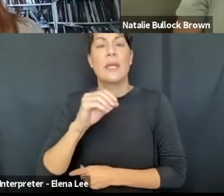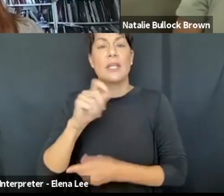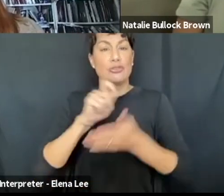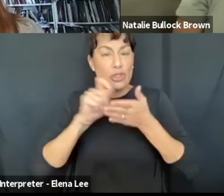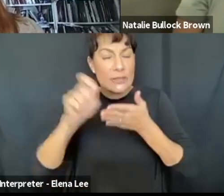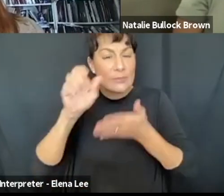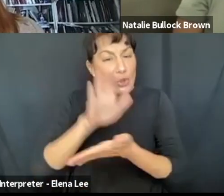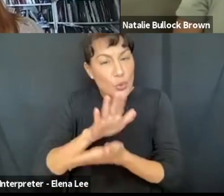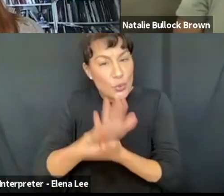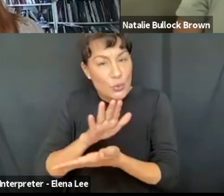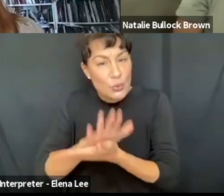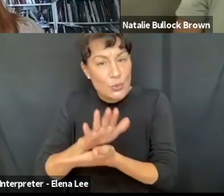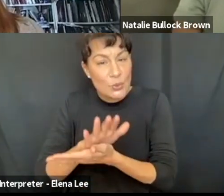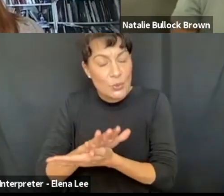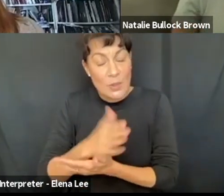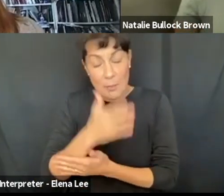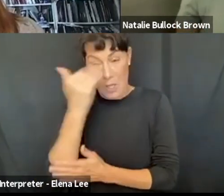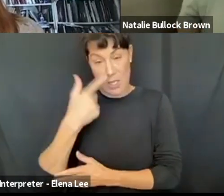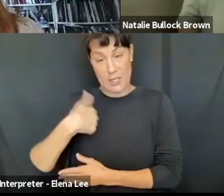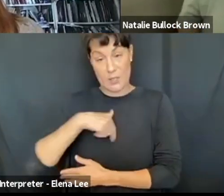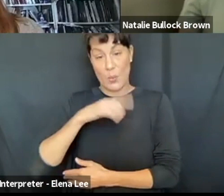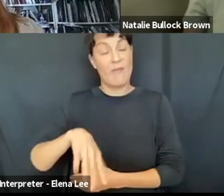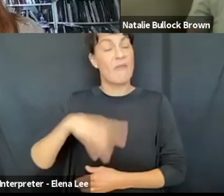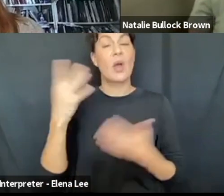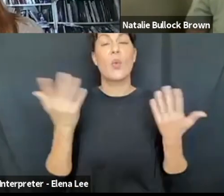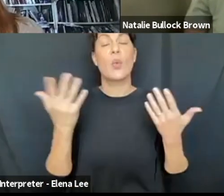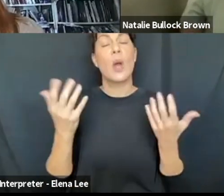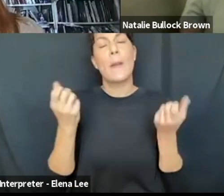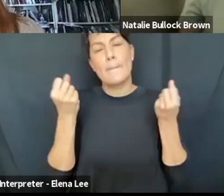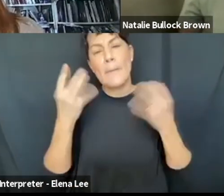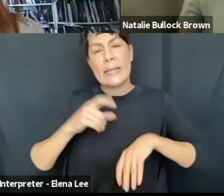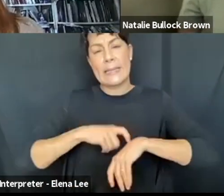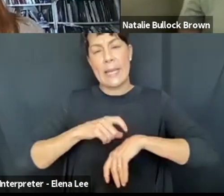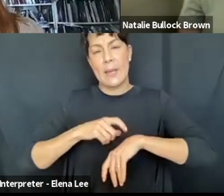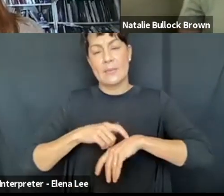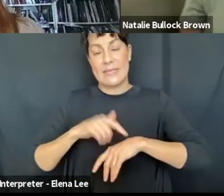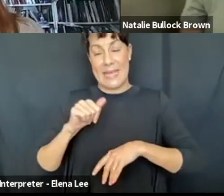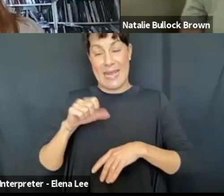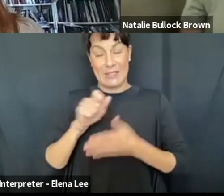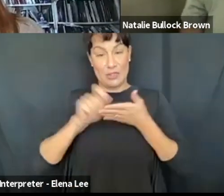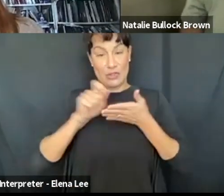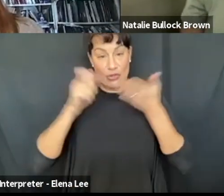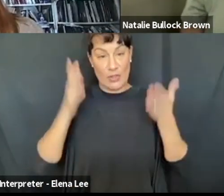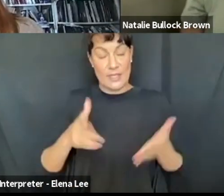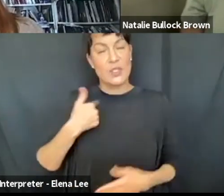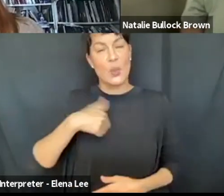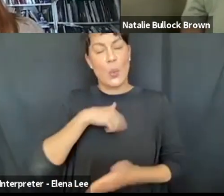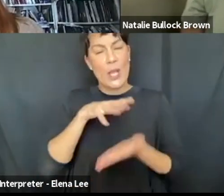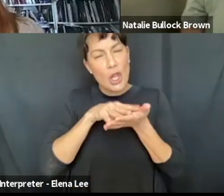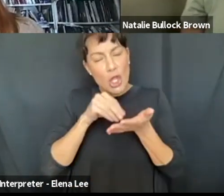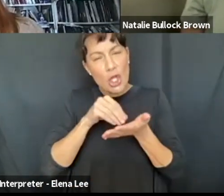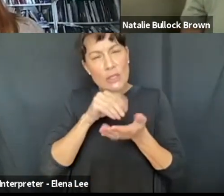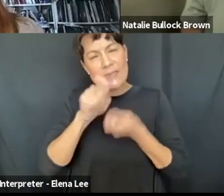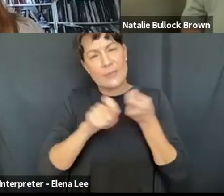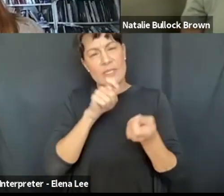that we often find ourselves in a situation as journalists, we learn a certain practice,